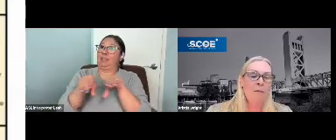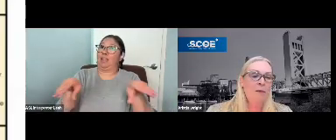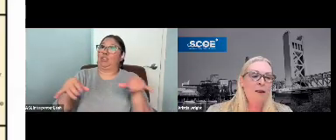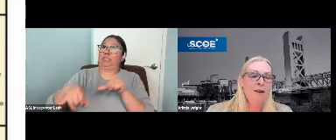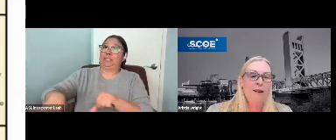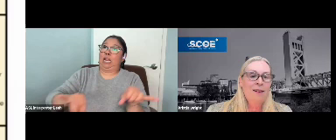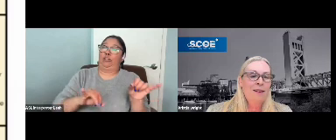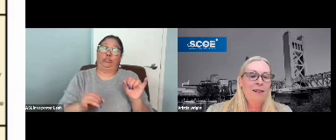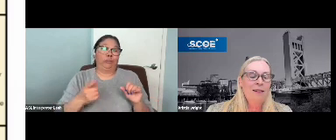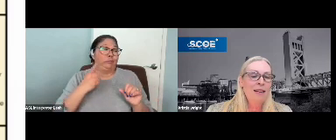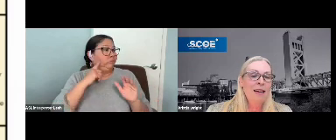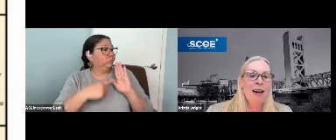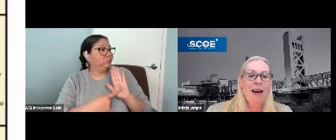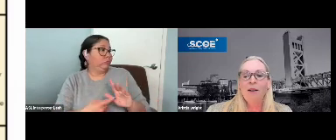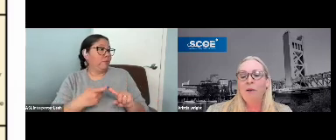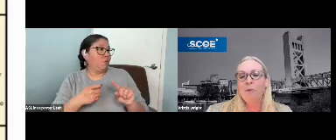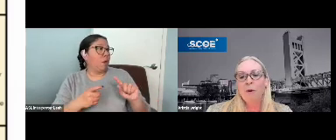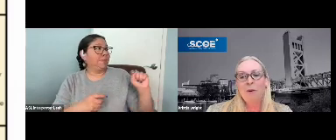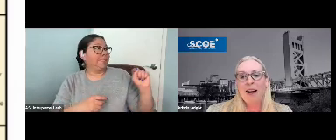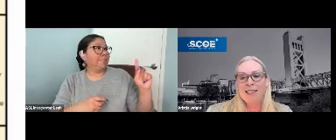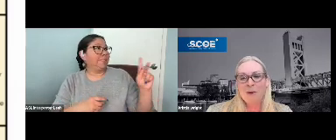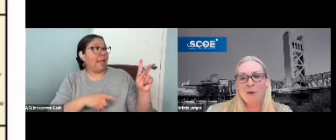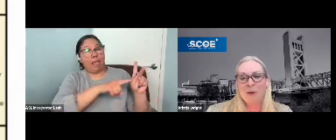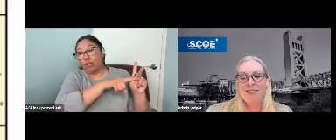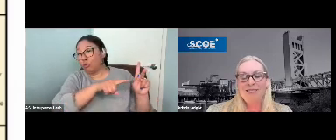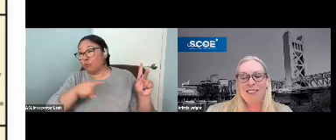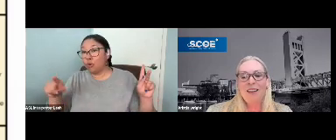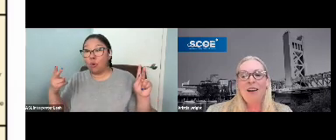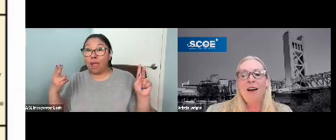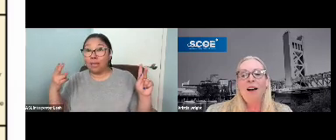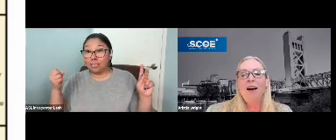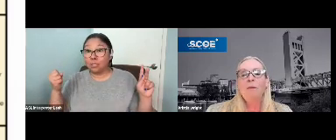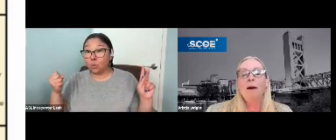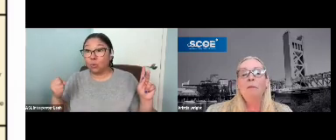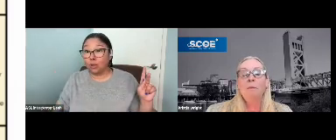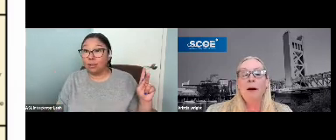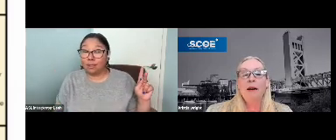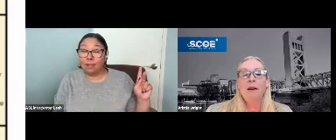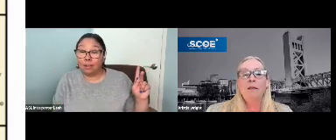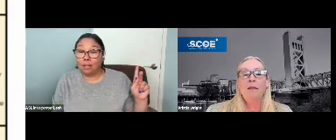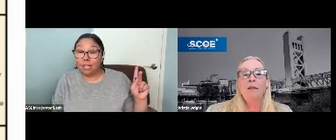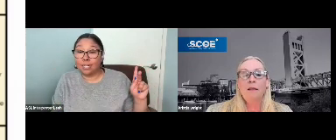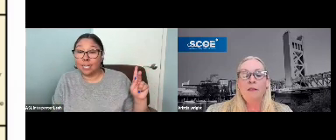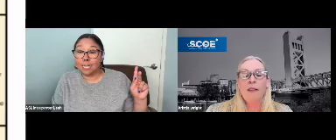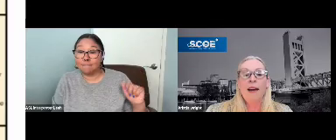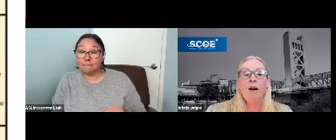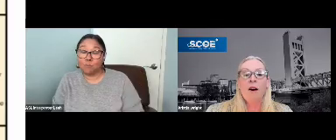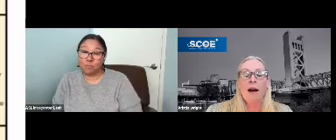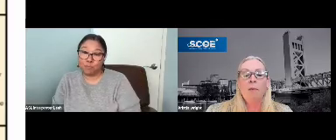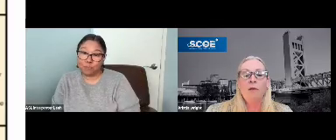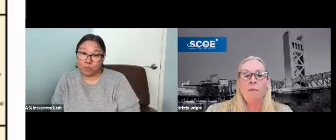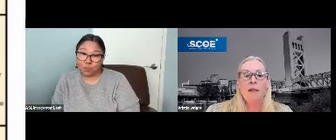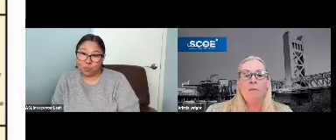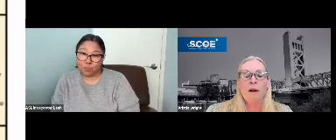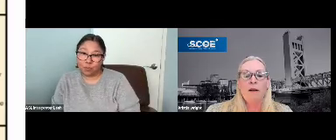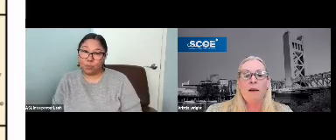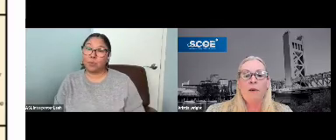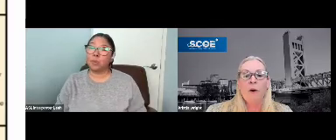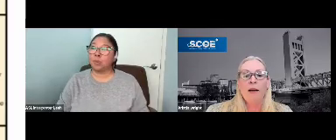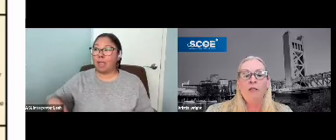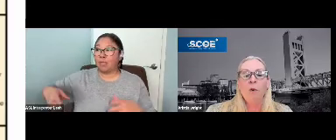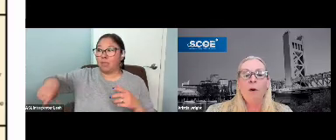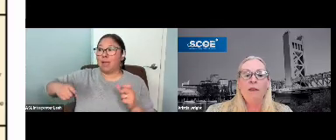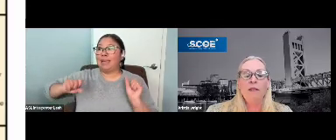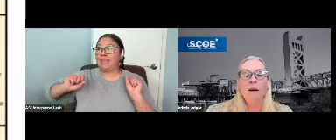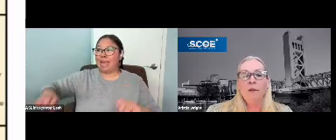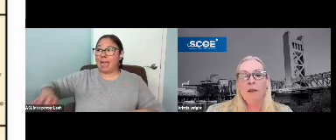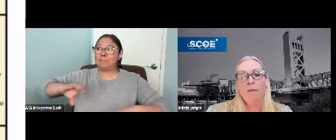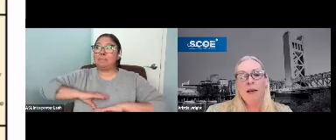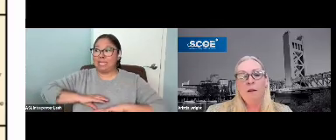from TK through high school. Um but they are able to meet them in an aligned way. And so some some